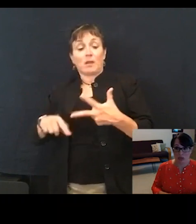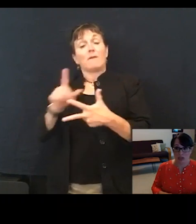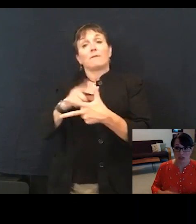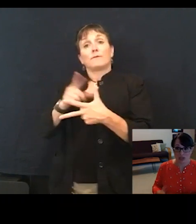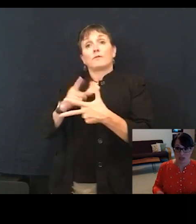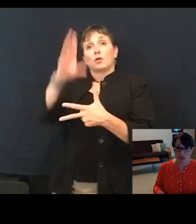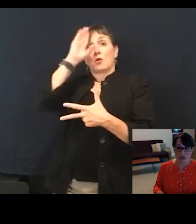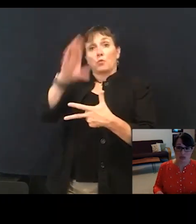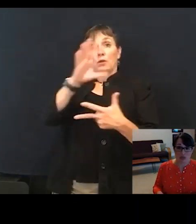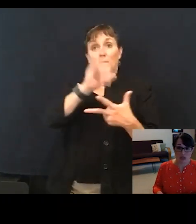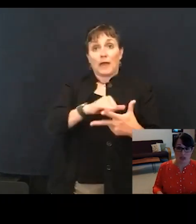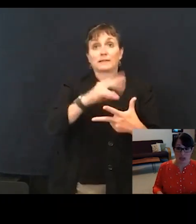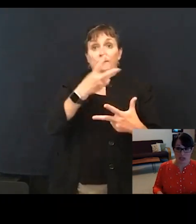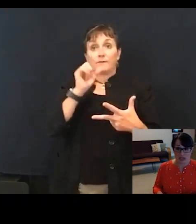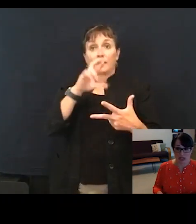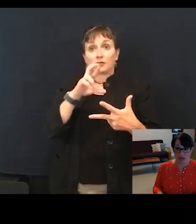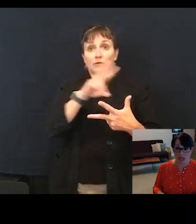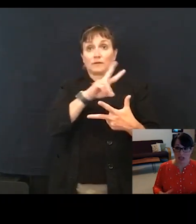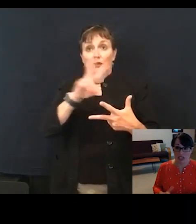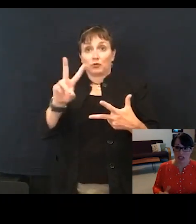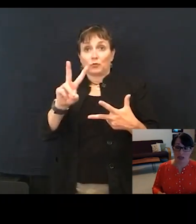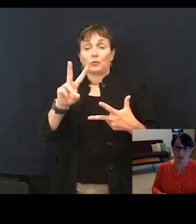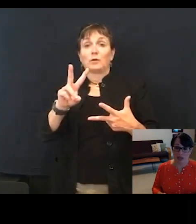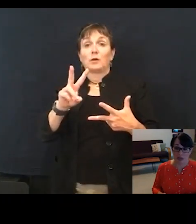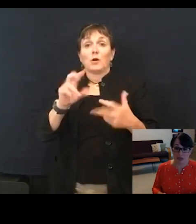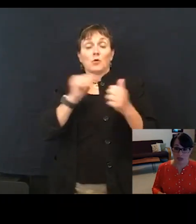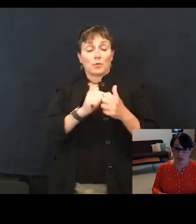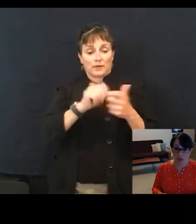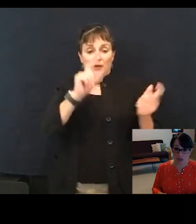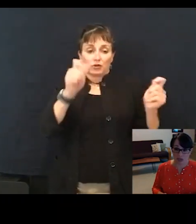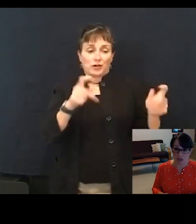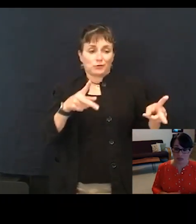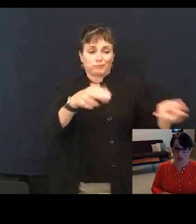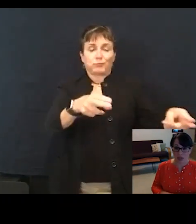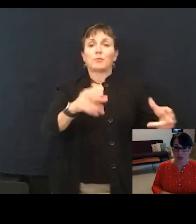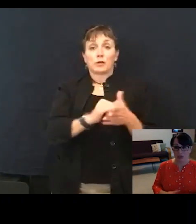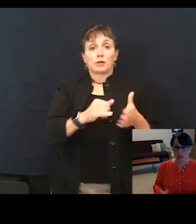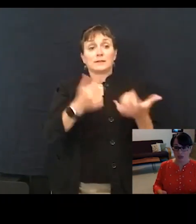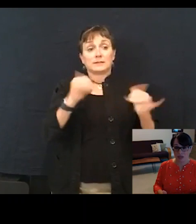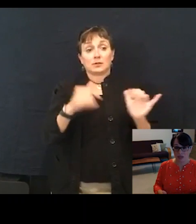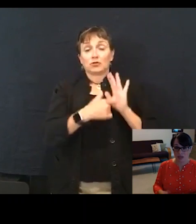still express full length myosin 7A at the same levels as the originals?